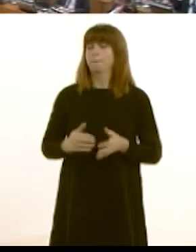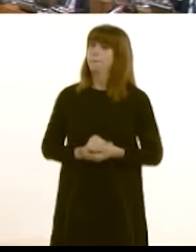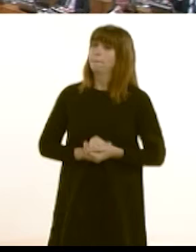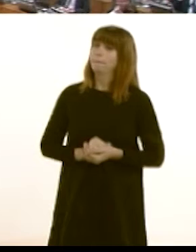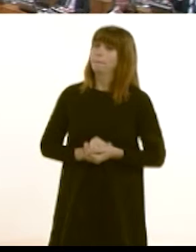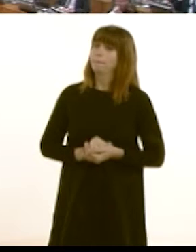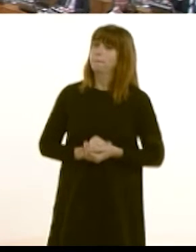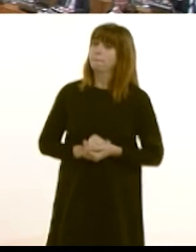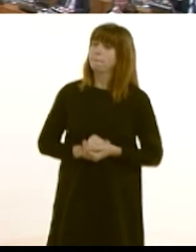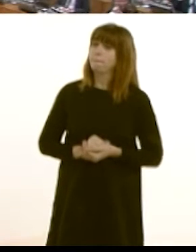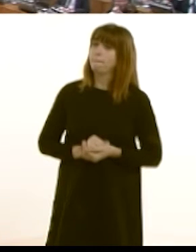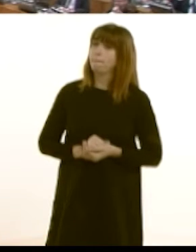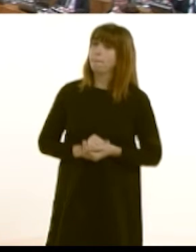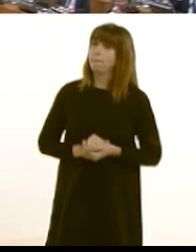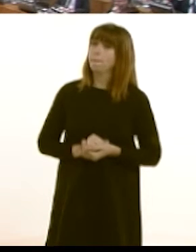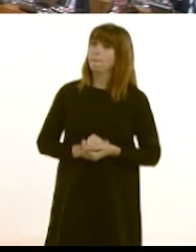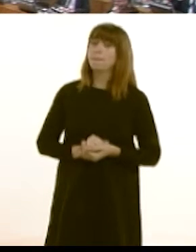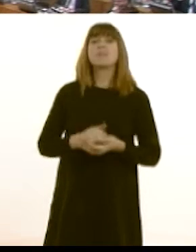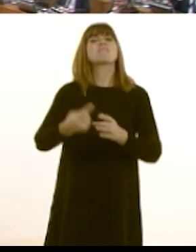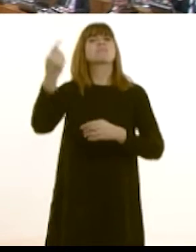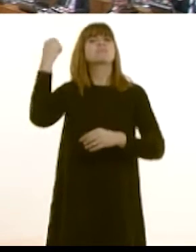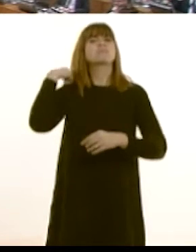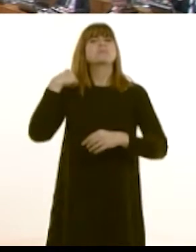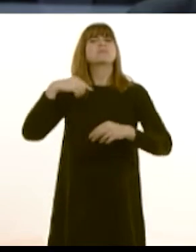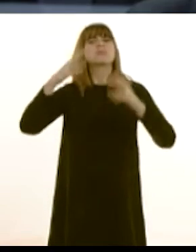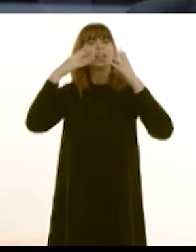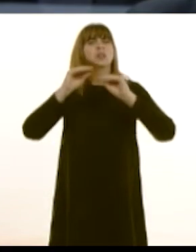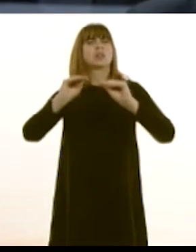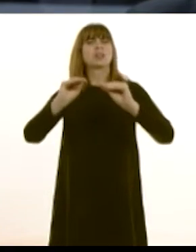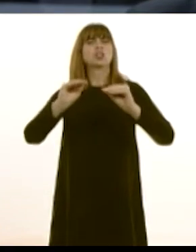First Minister, when the literacy and numeracy framework was launched in 2012, you said it